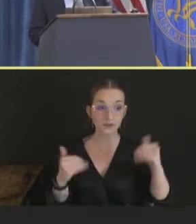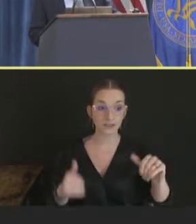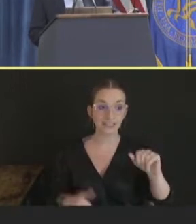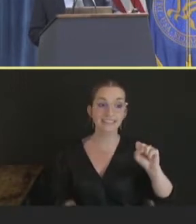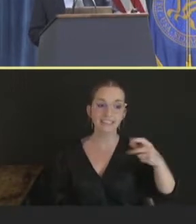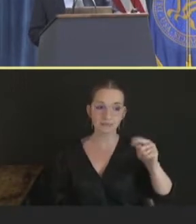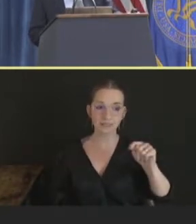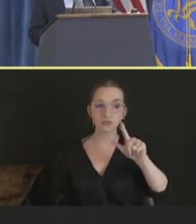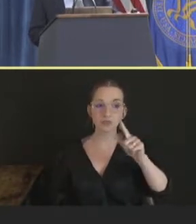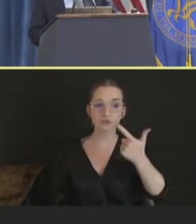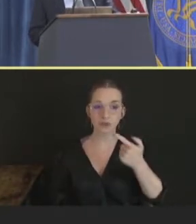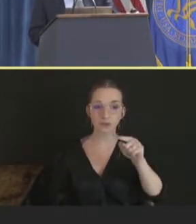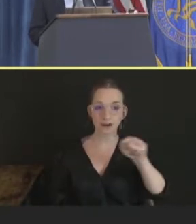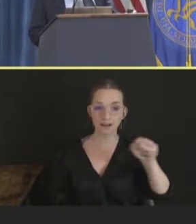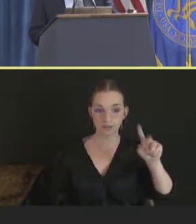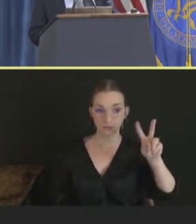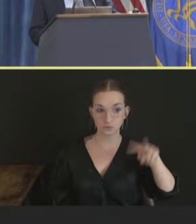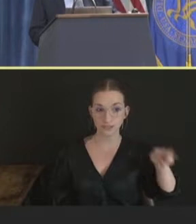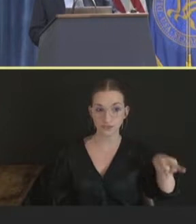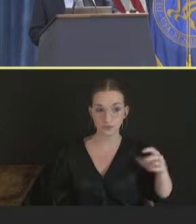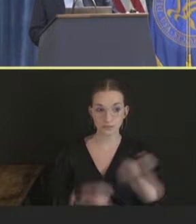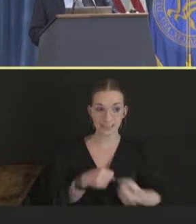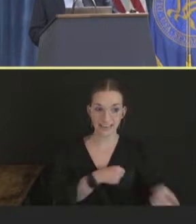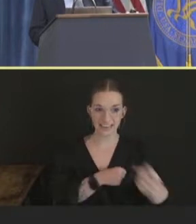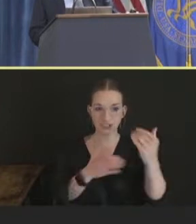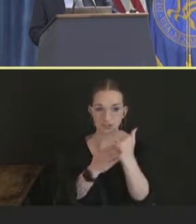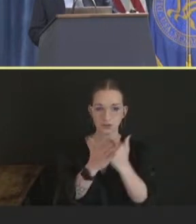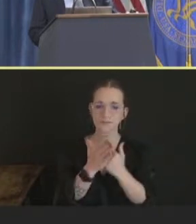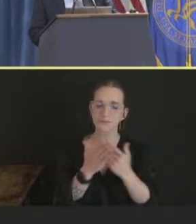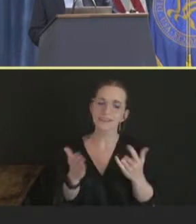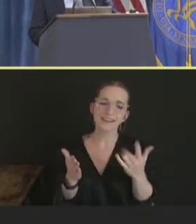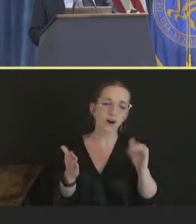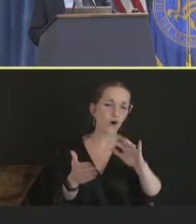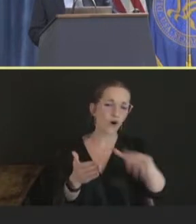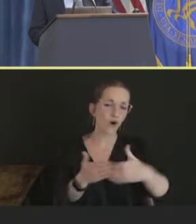Please refer to the NVAC website for final details on these upcoming meetings.